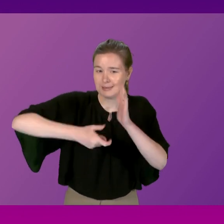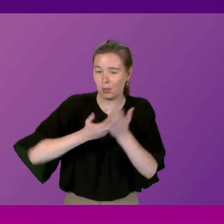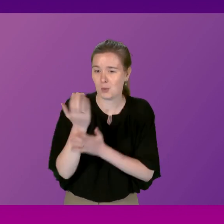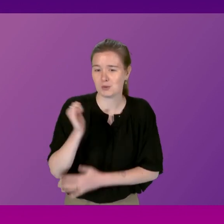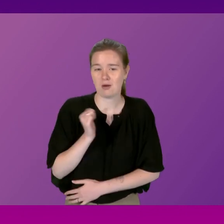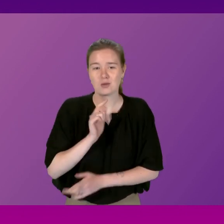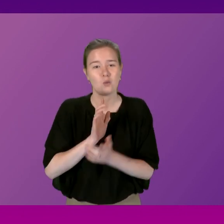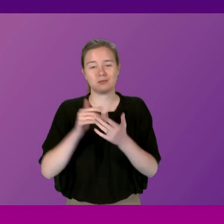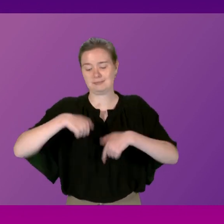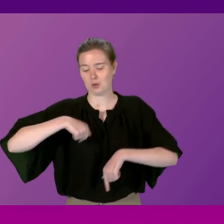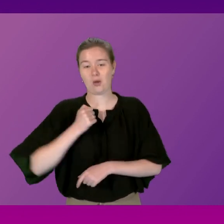well over 1 million.